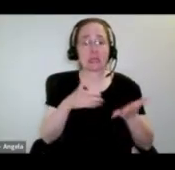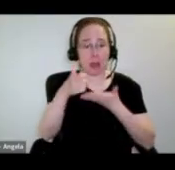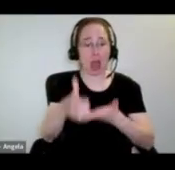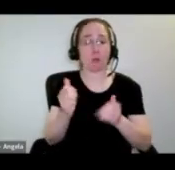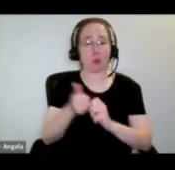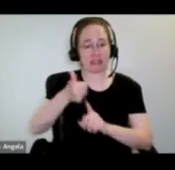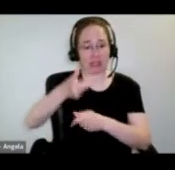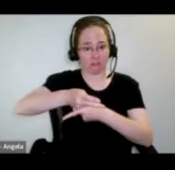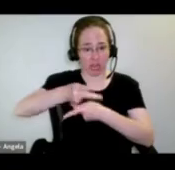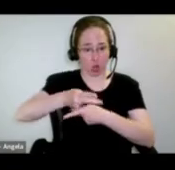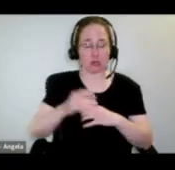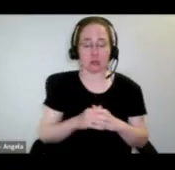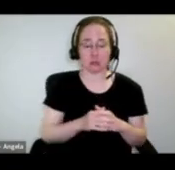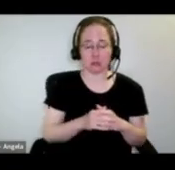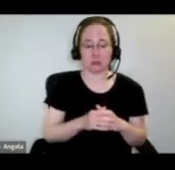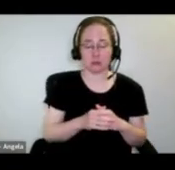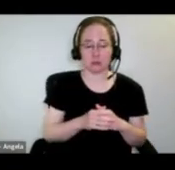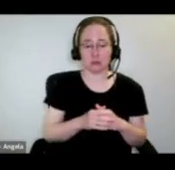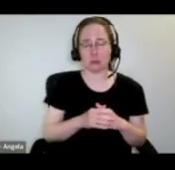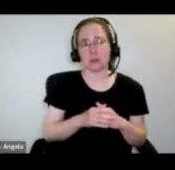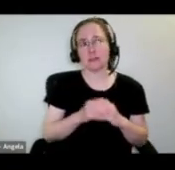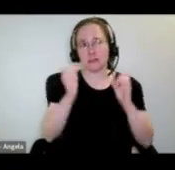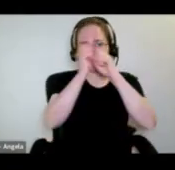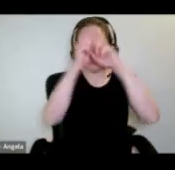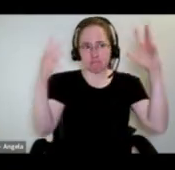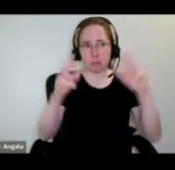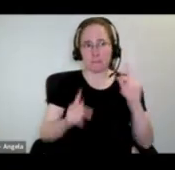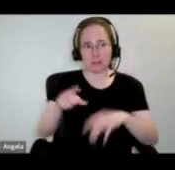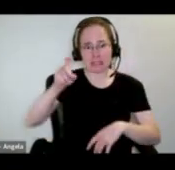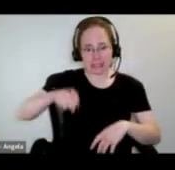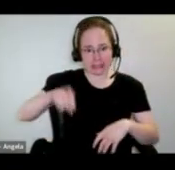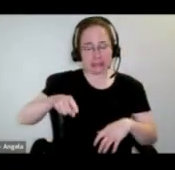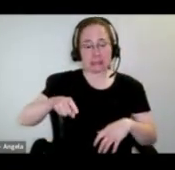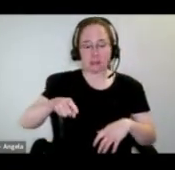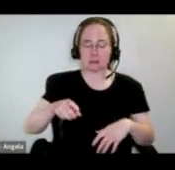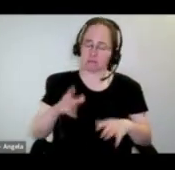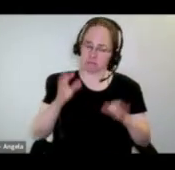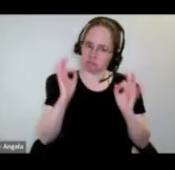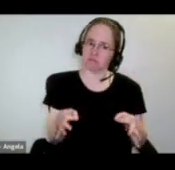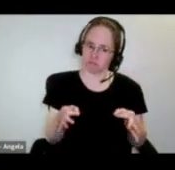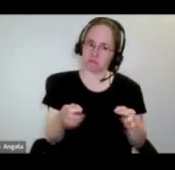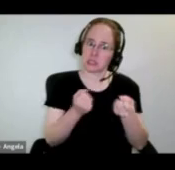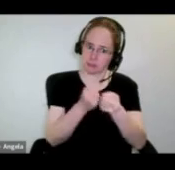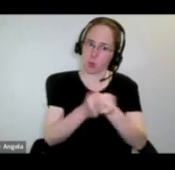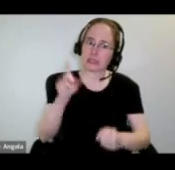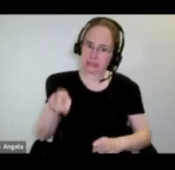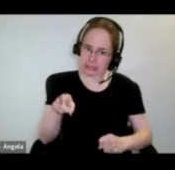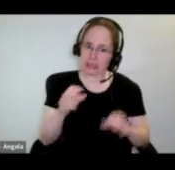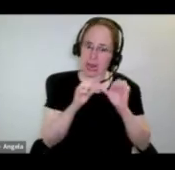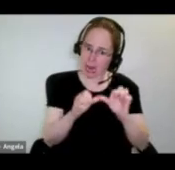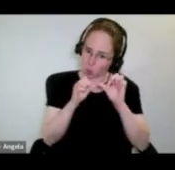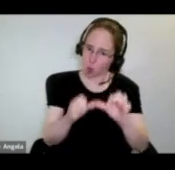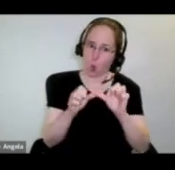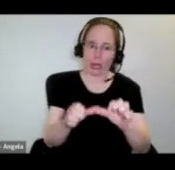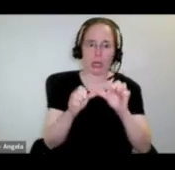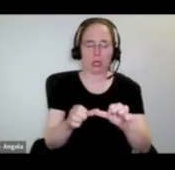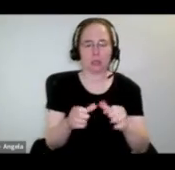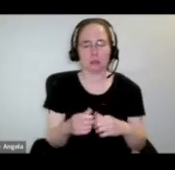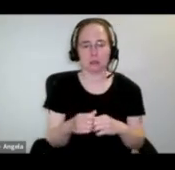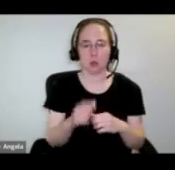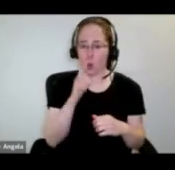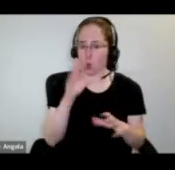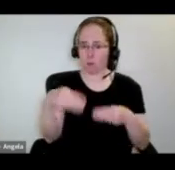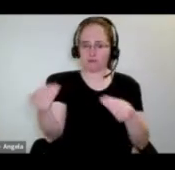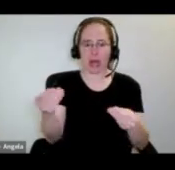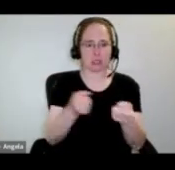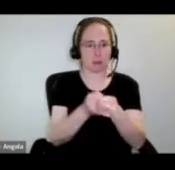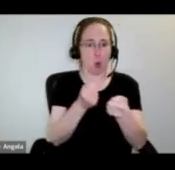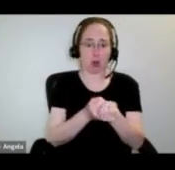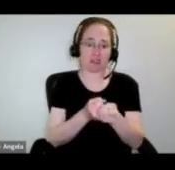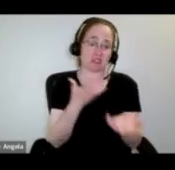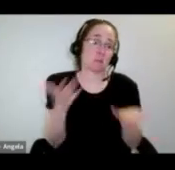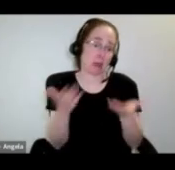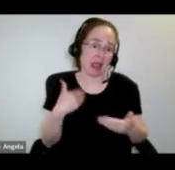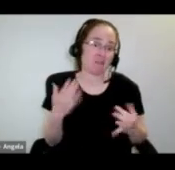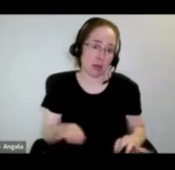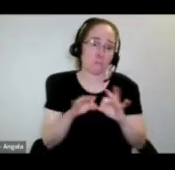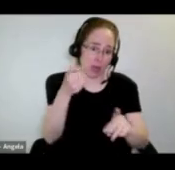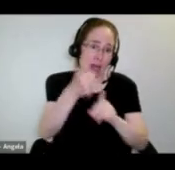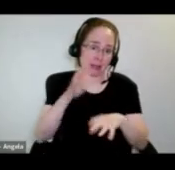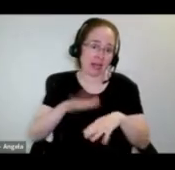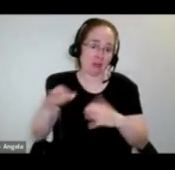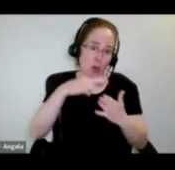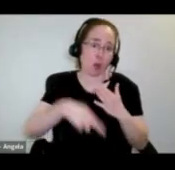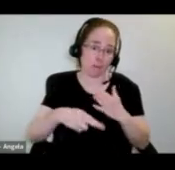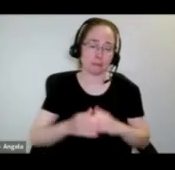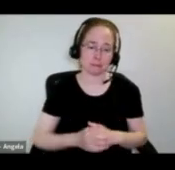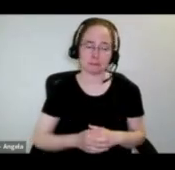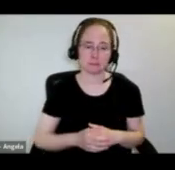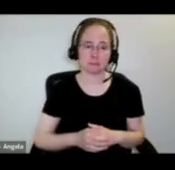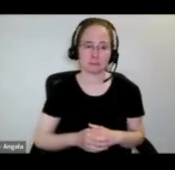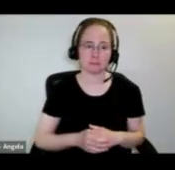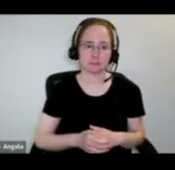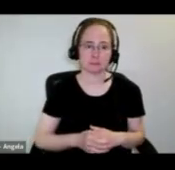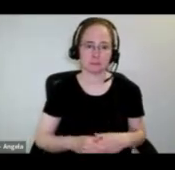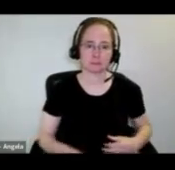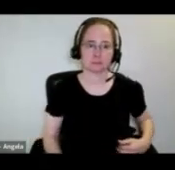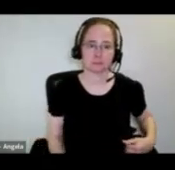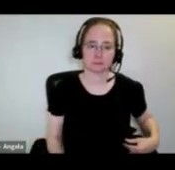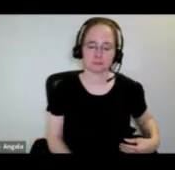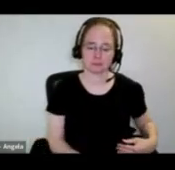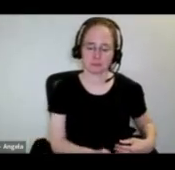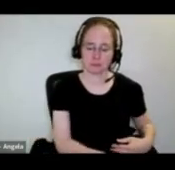Lindsay: with ADLs, and 31% that need some help with self-care. So when we think about the needs of the people we're speaking to, there's absolutely supports needed, they're ongoing, and who provides those supports might have an important impact on their outcomes.